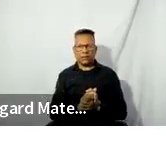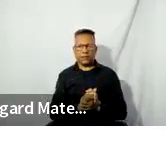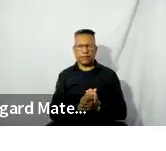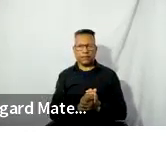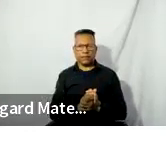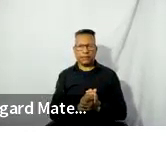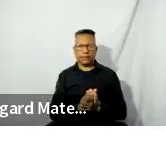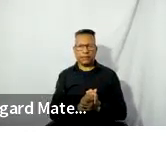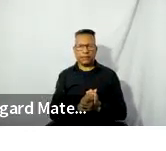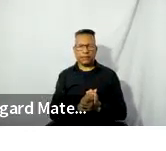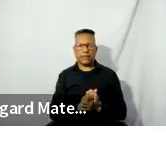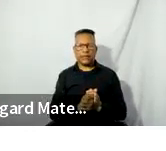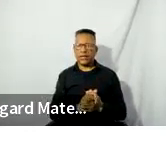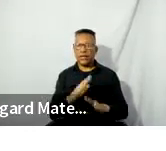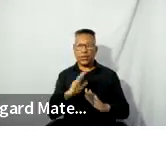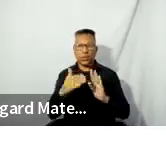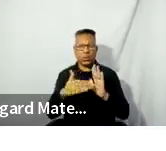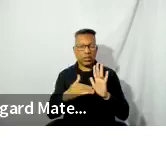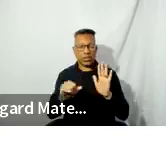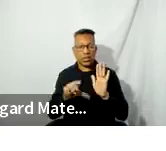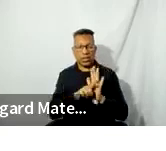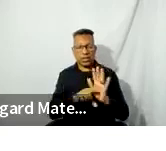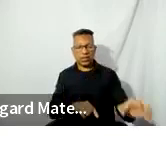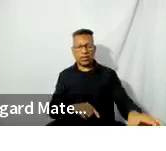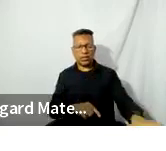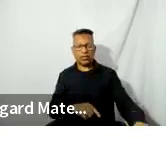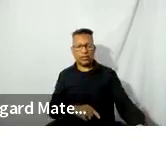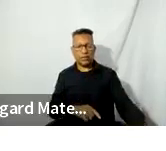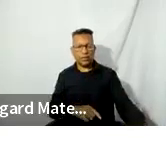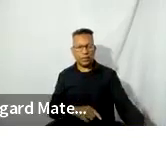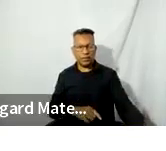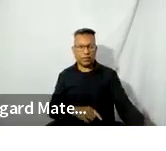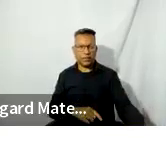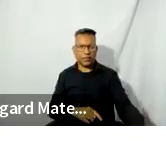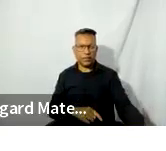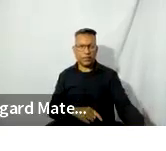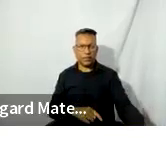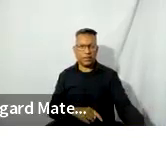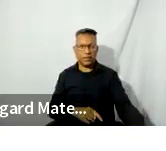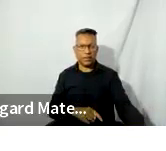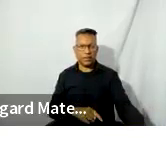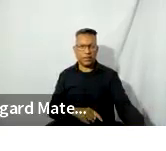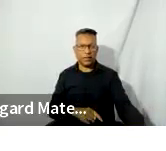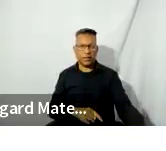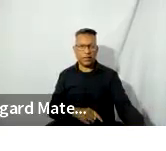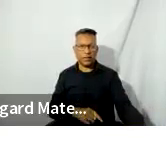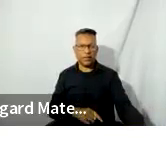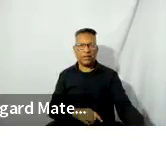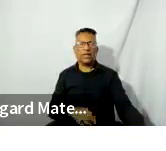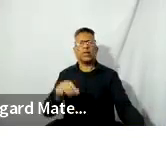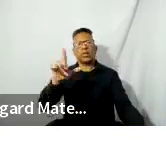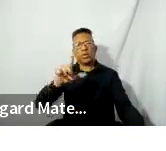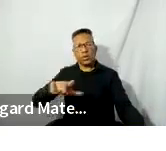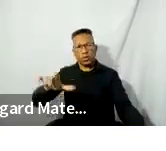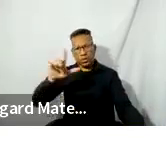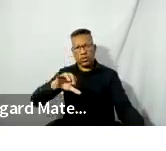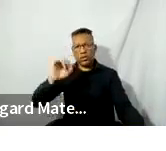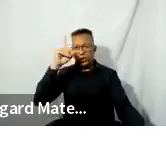articulating for the formulation of the law law? Here is here, of course is here. Of course this is very complex